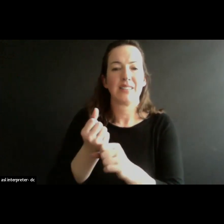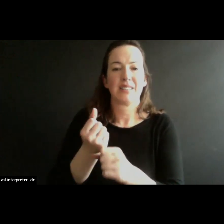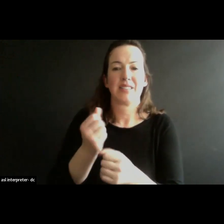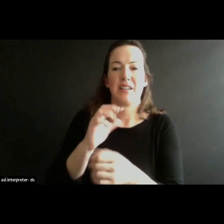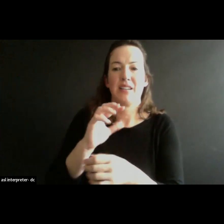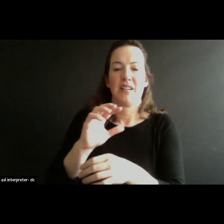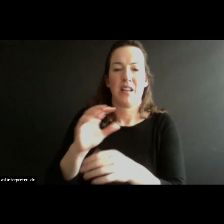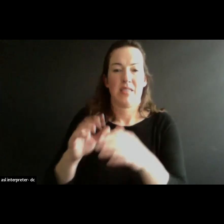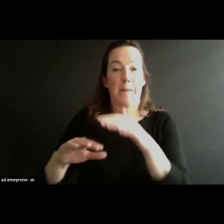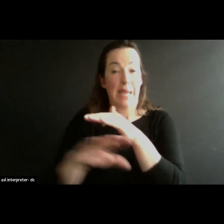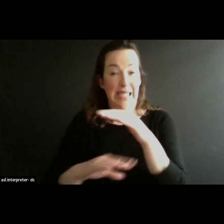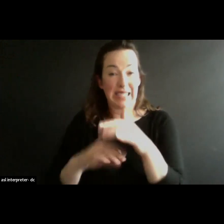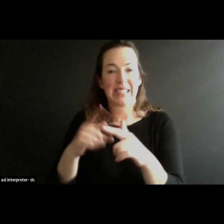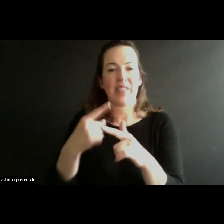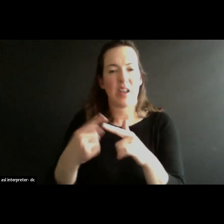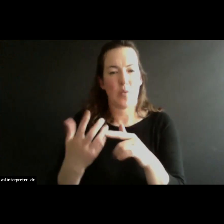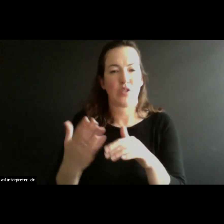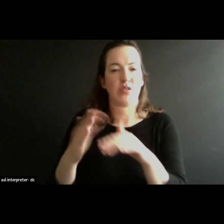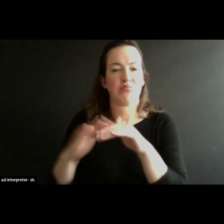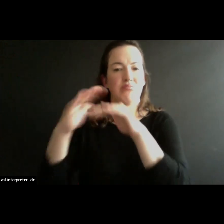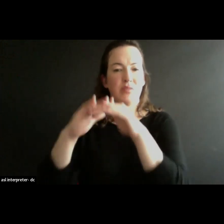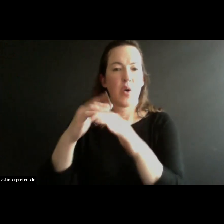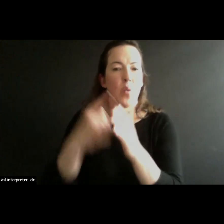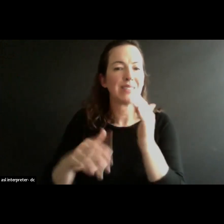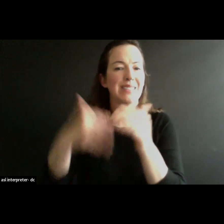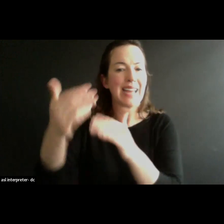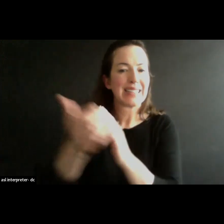skills. And then really identifying what skills those are and where we can have, where we